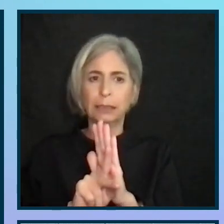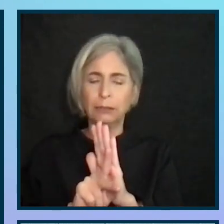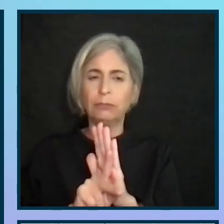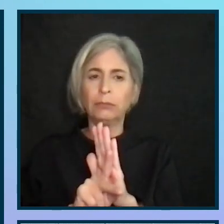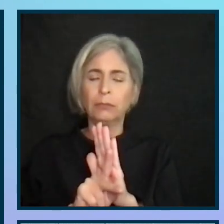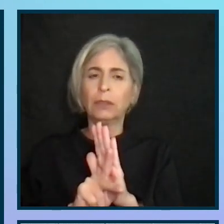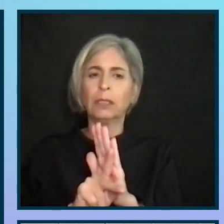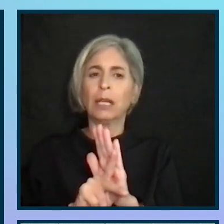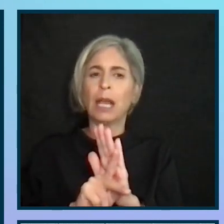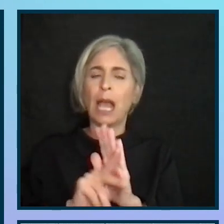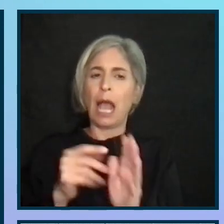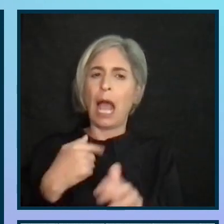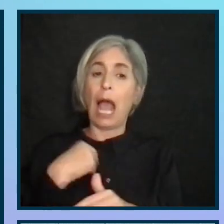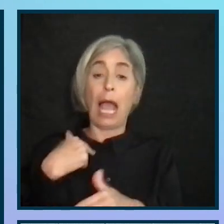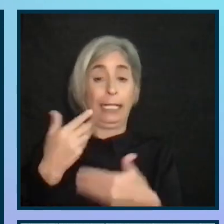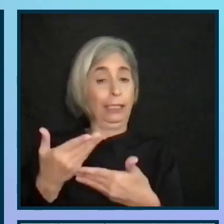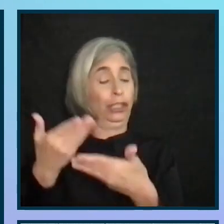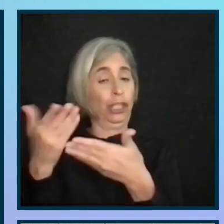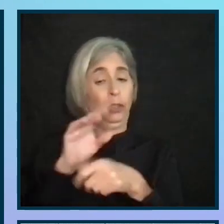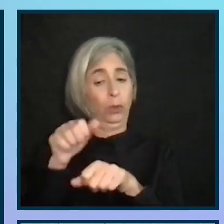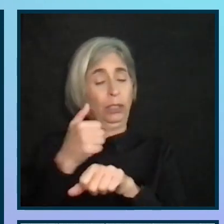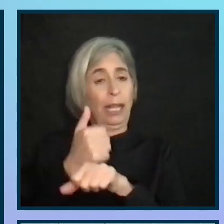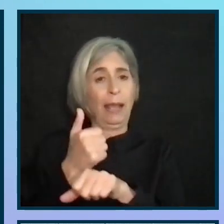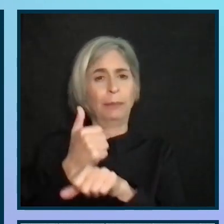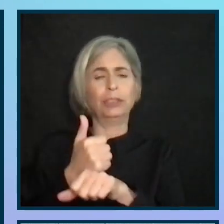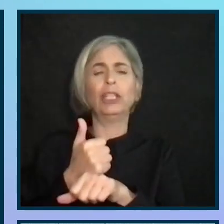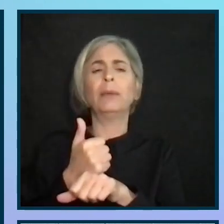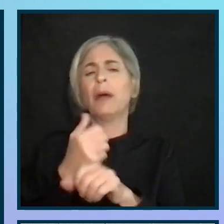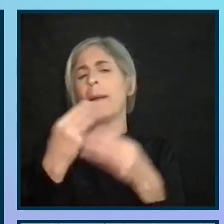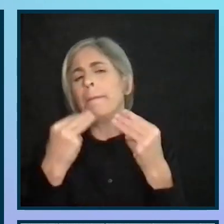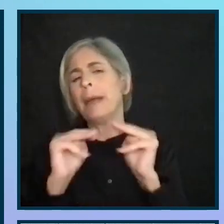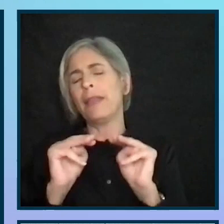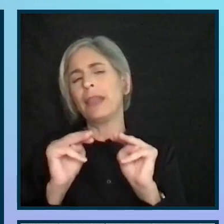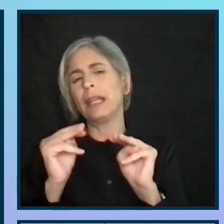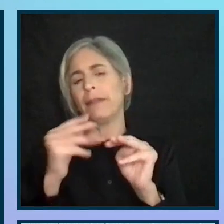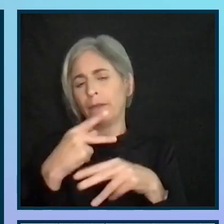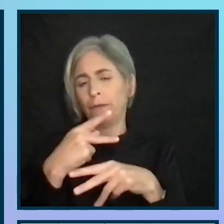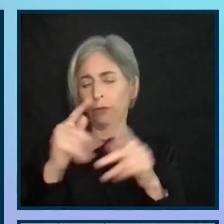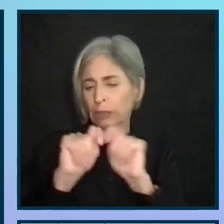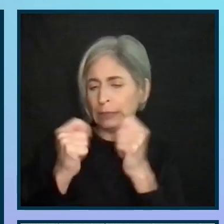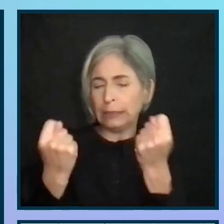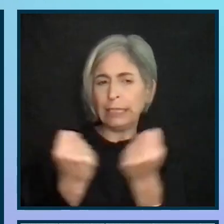So I'd suggest you establish a cadence in a method for product teams to self-report